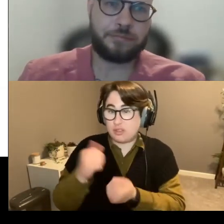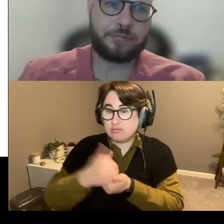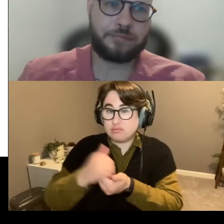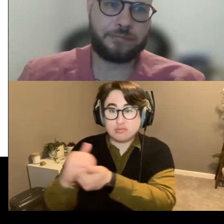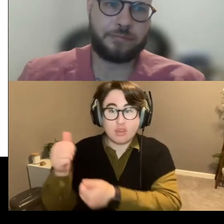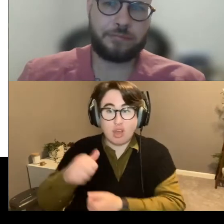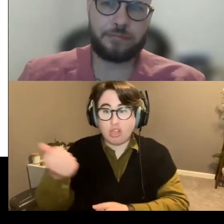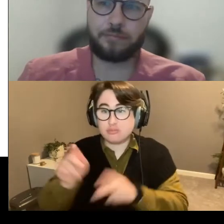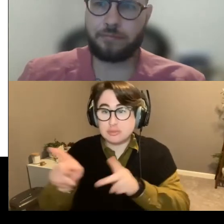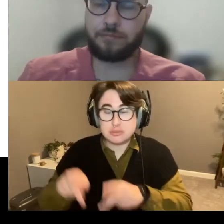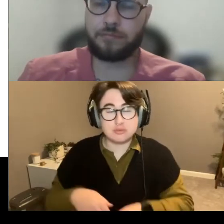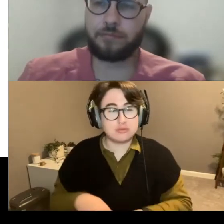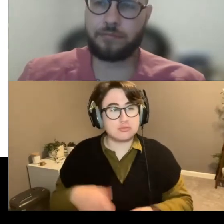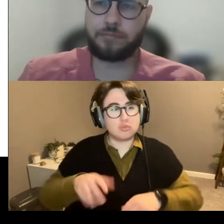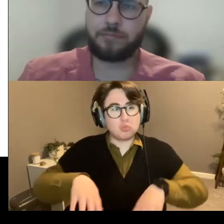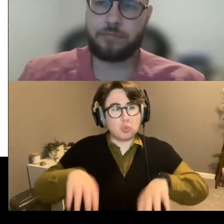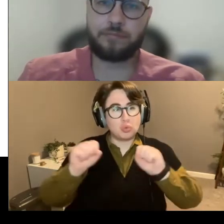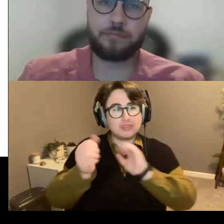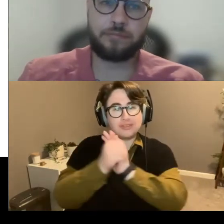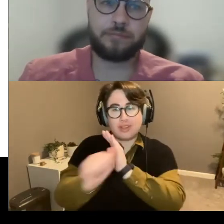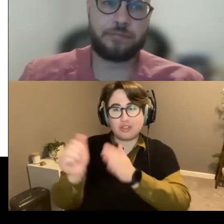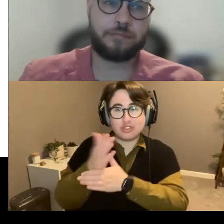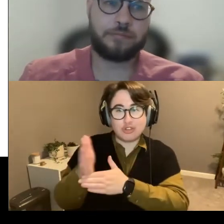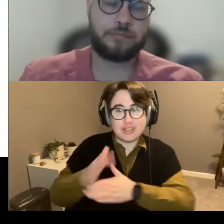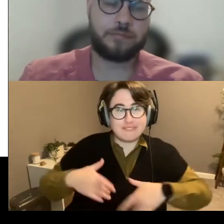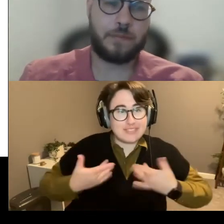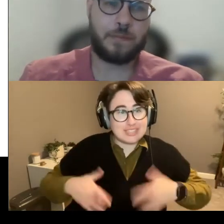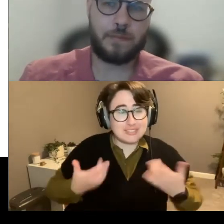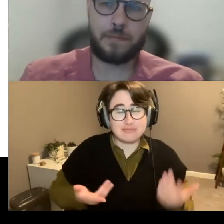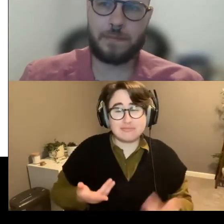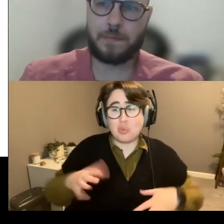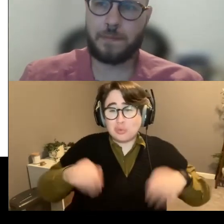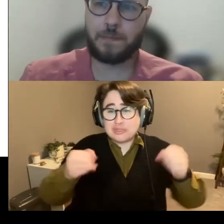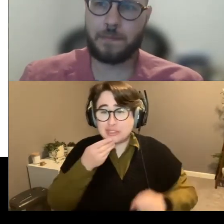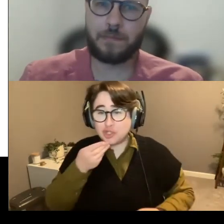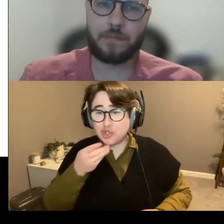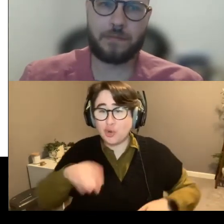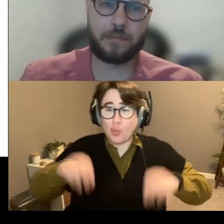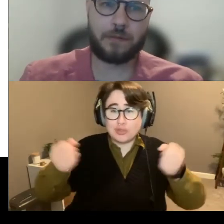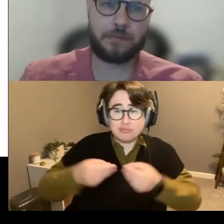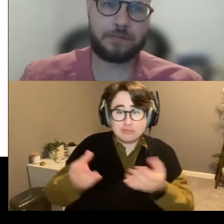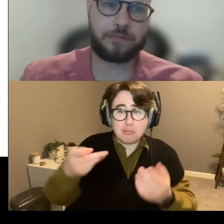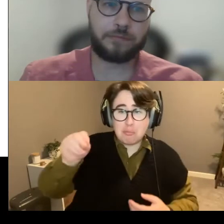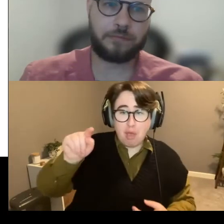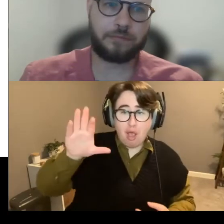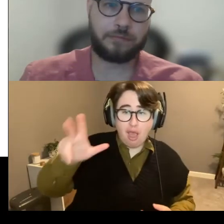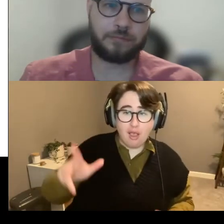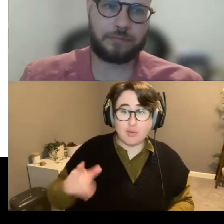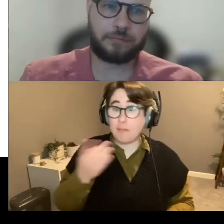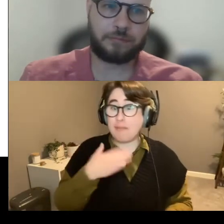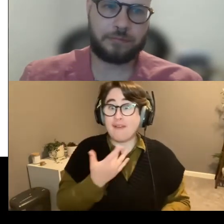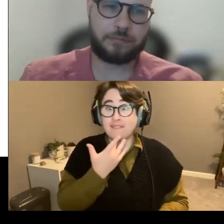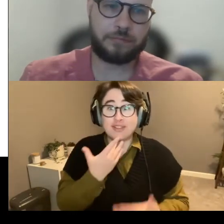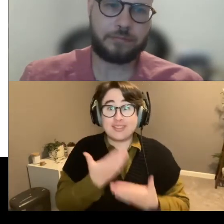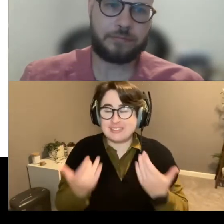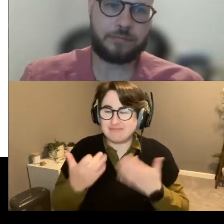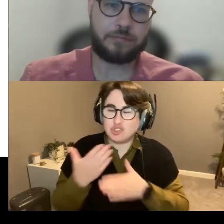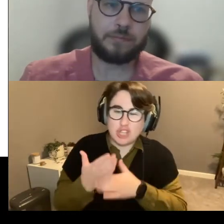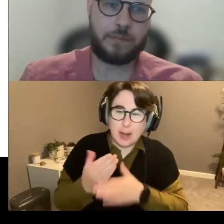You can host skill sharing events, dinners, potlucks. One of my favorite things to do is share a meal with people,